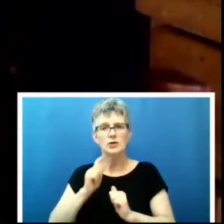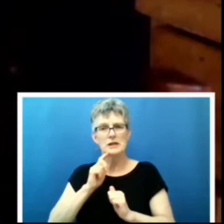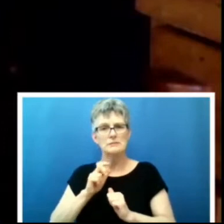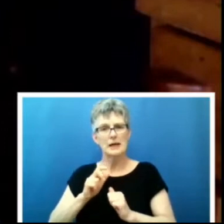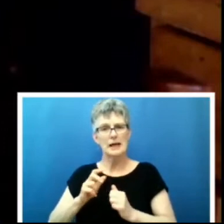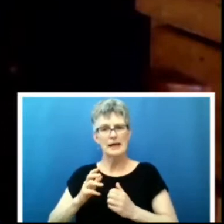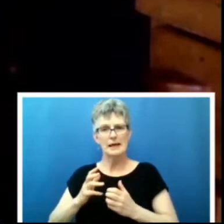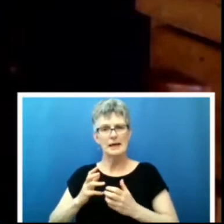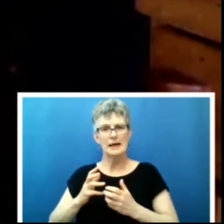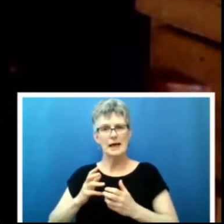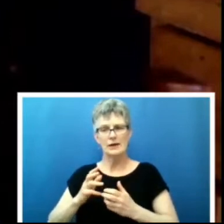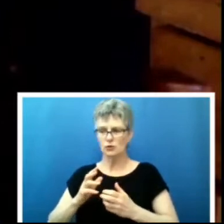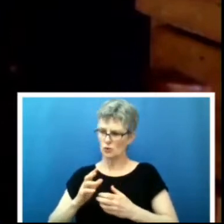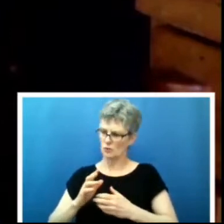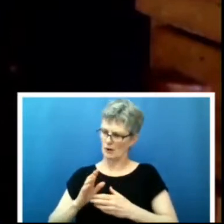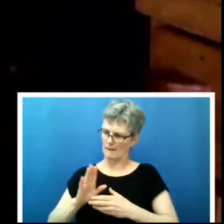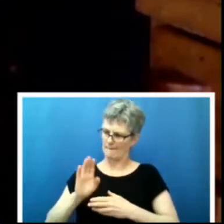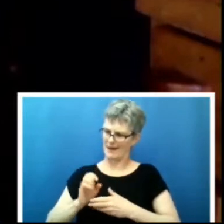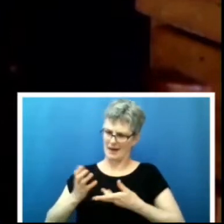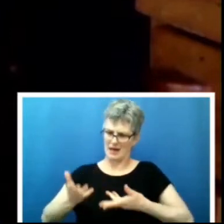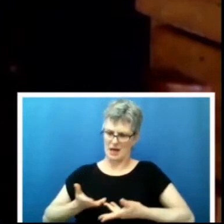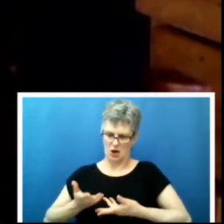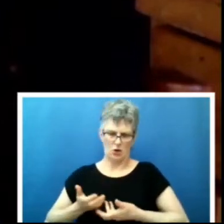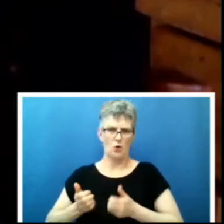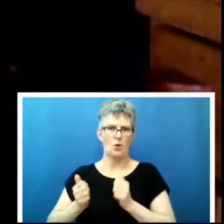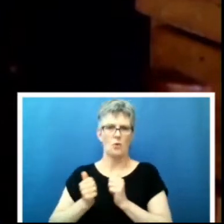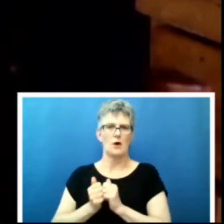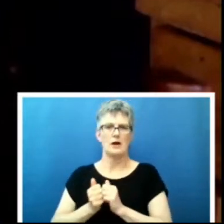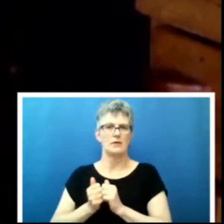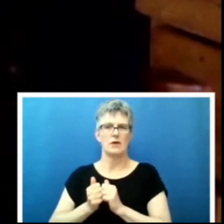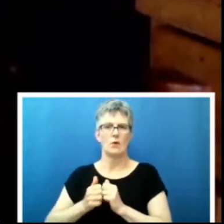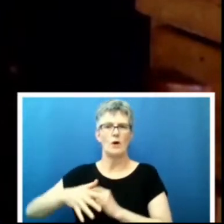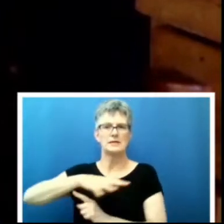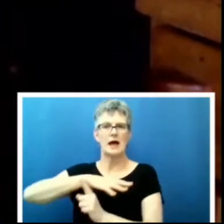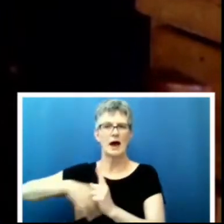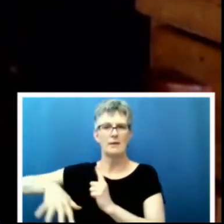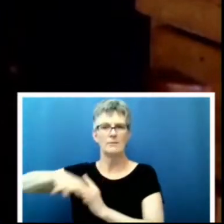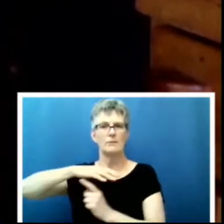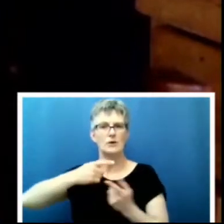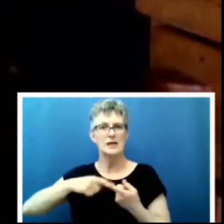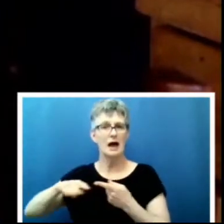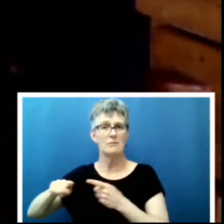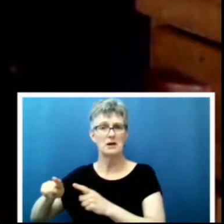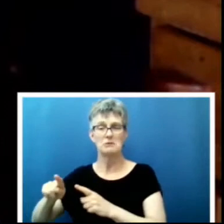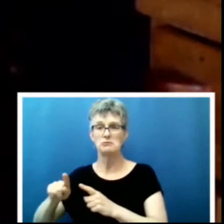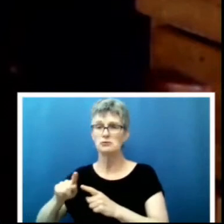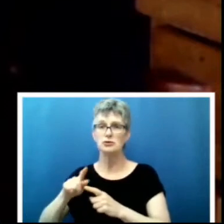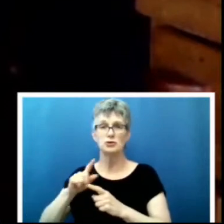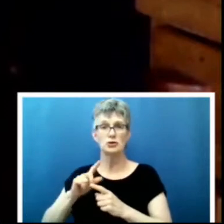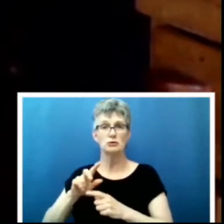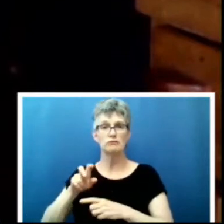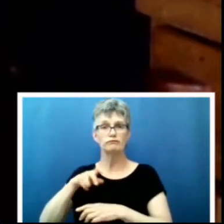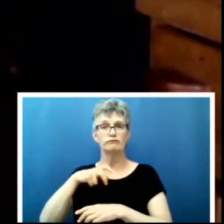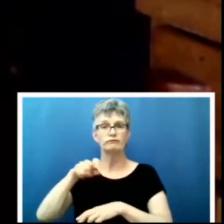So for example, you know, you're having a conversation or you see something,